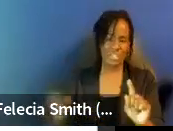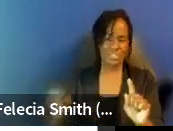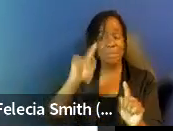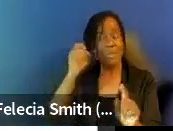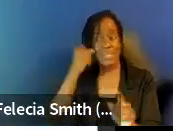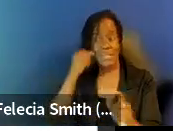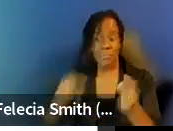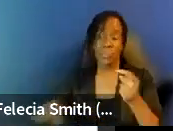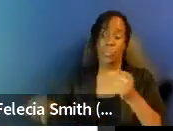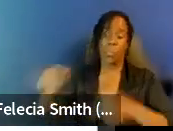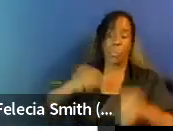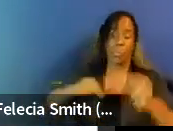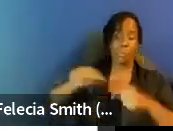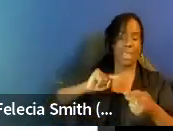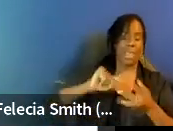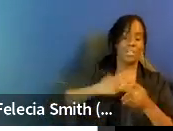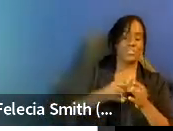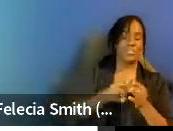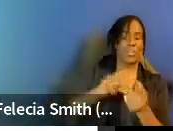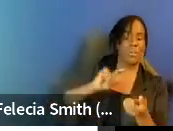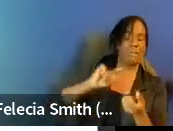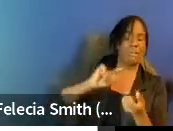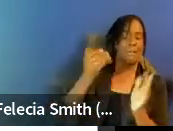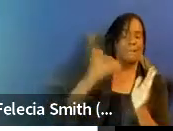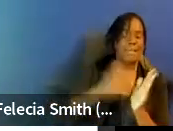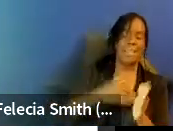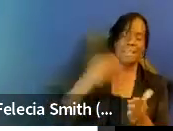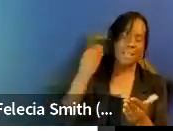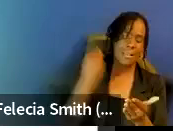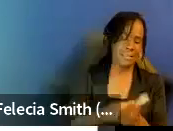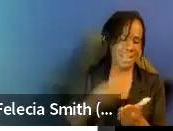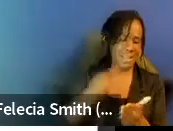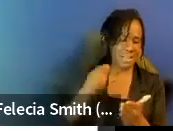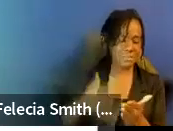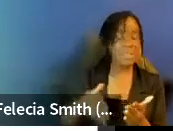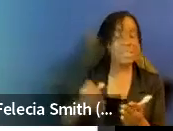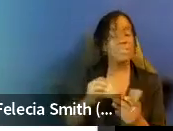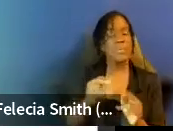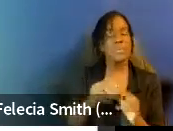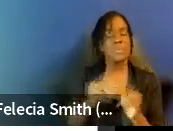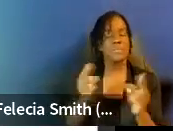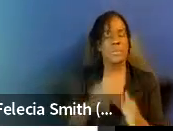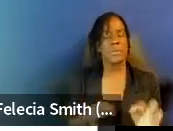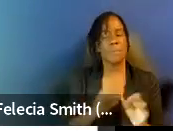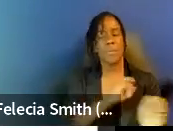process. For someone to give feedback towards the end. At that point in the design process we are at the point